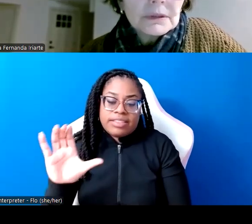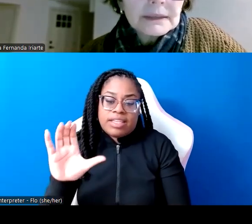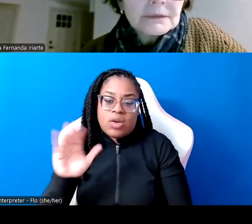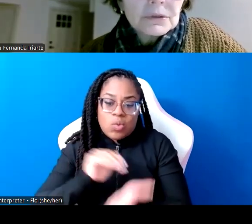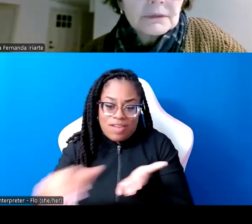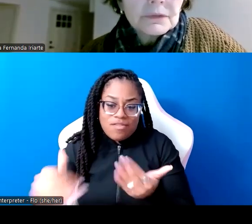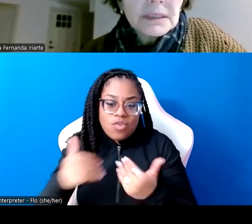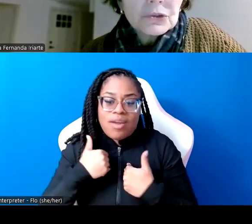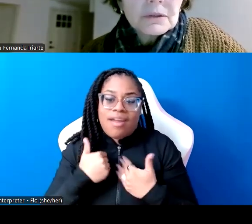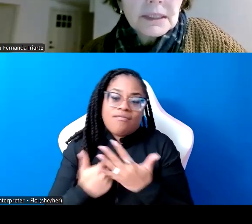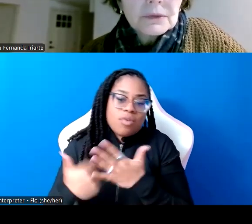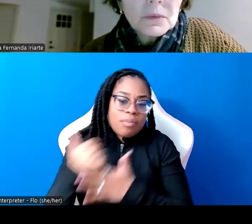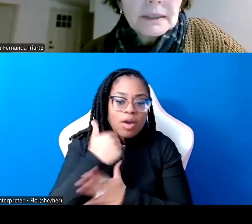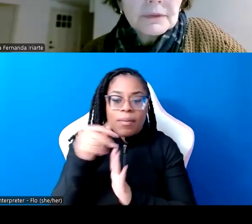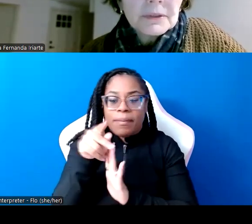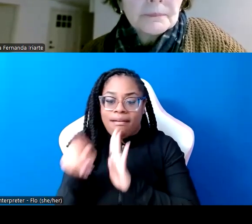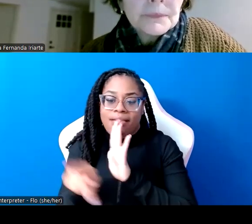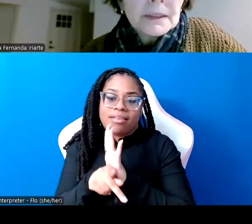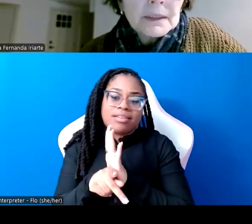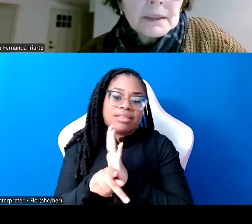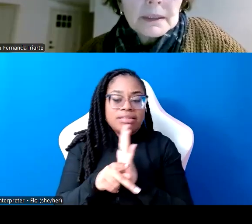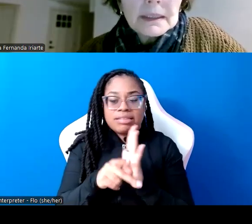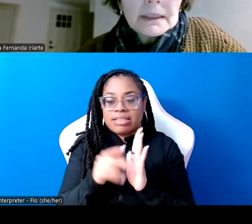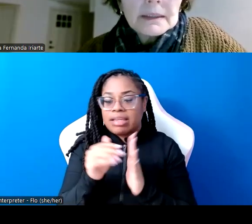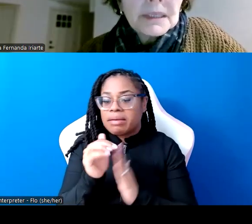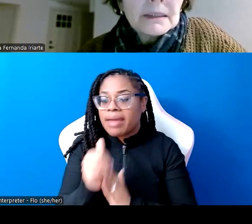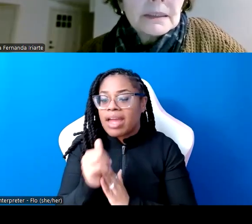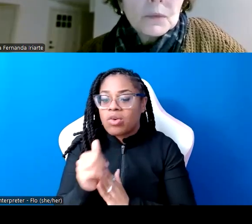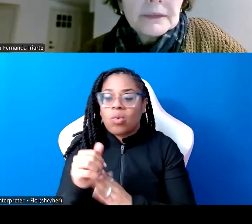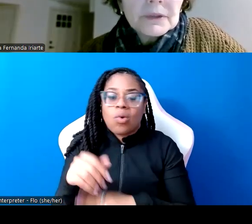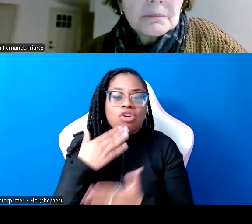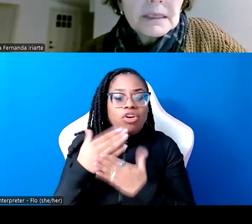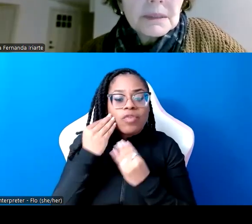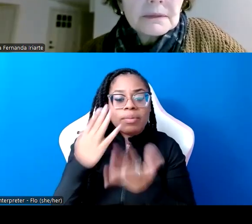Lots of good information about the waiver, pending waiver amendments.